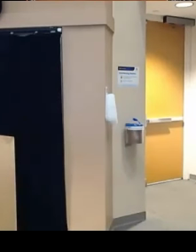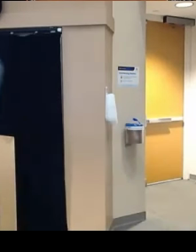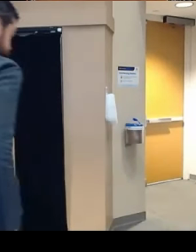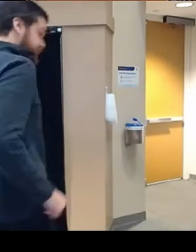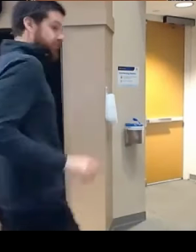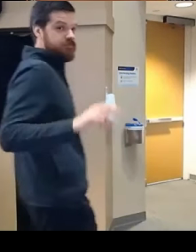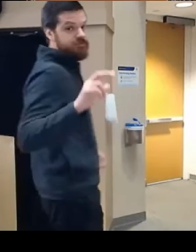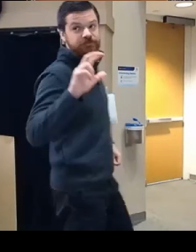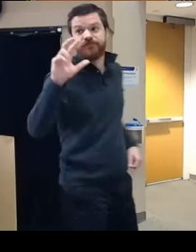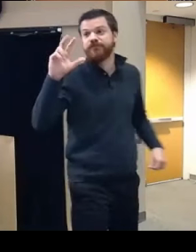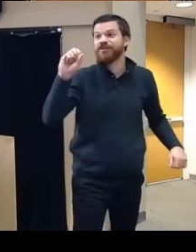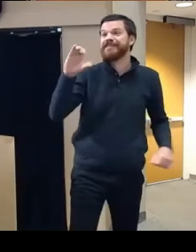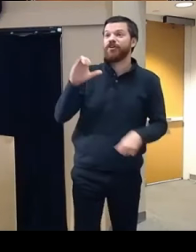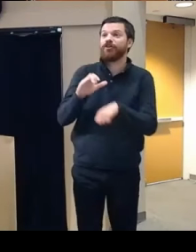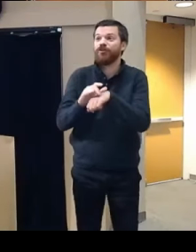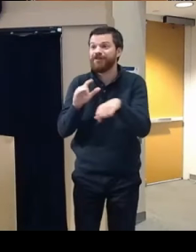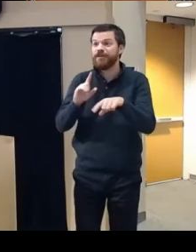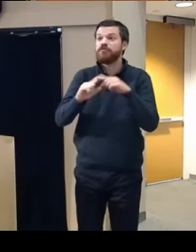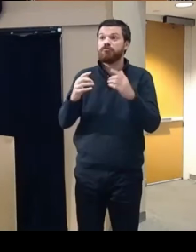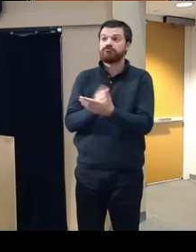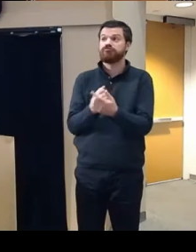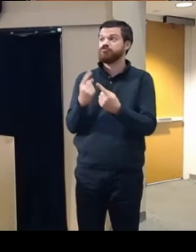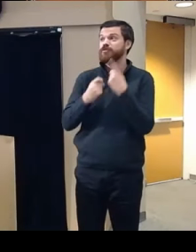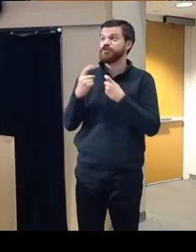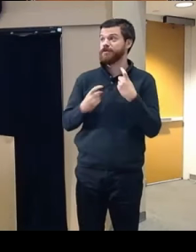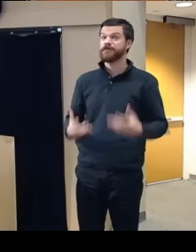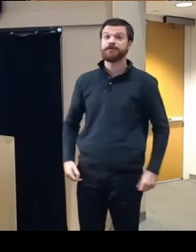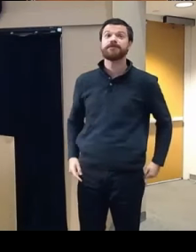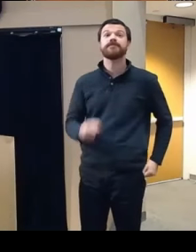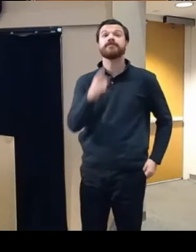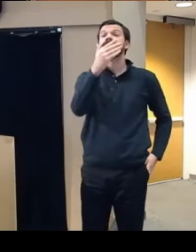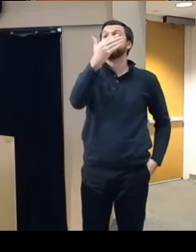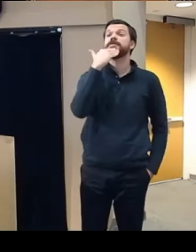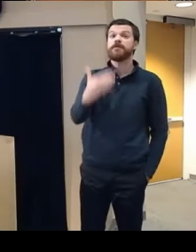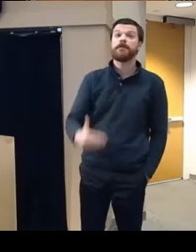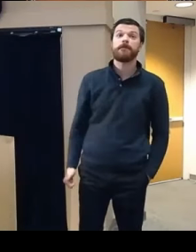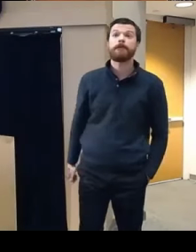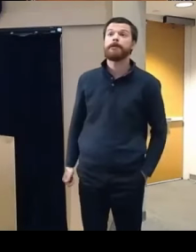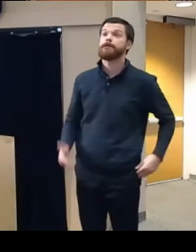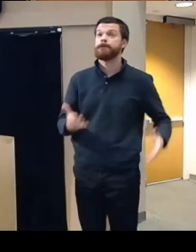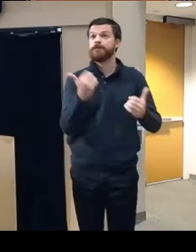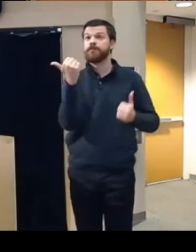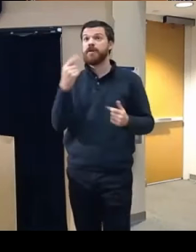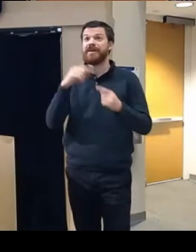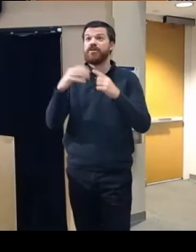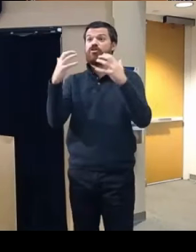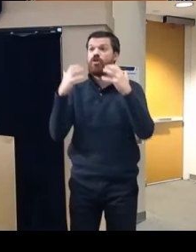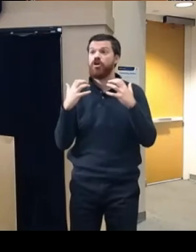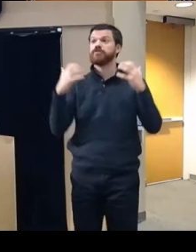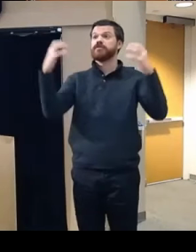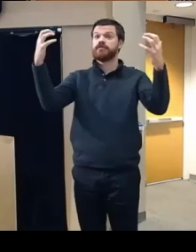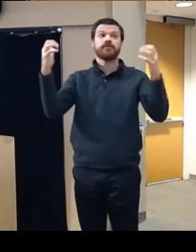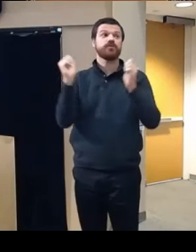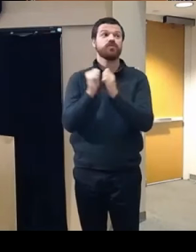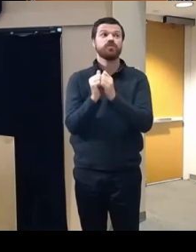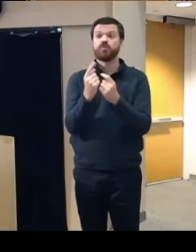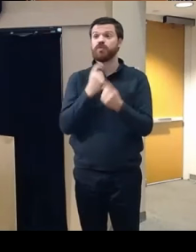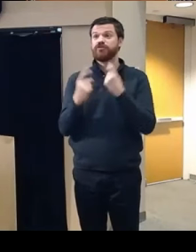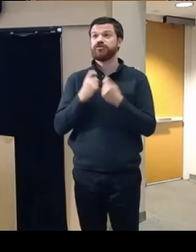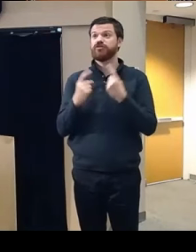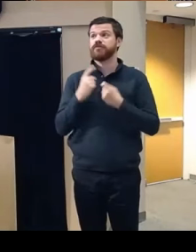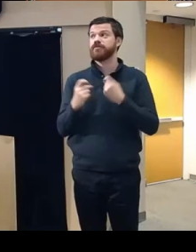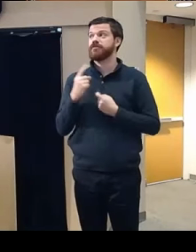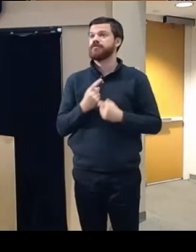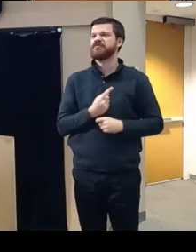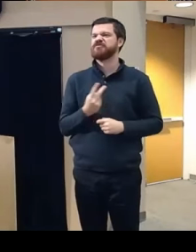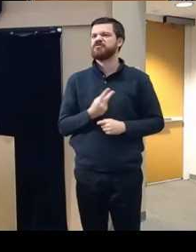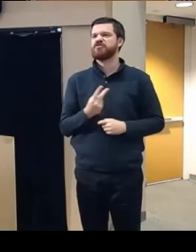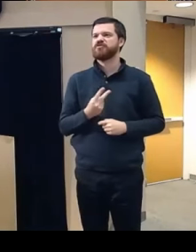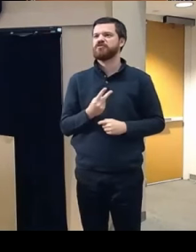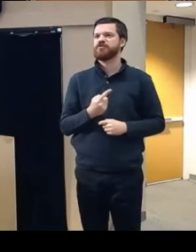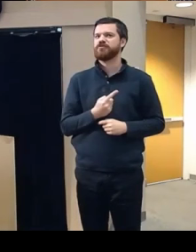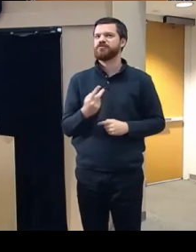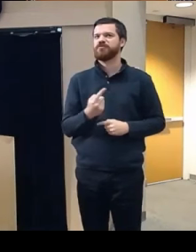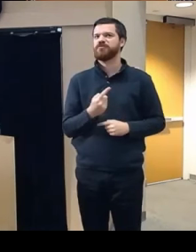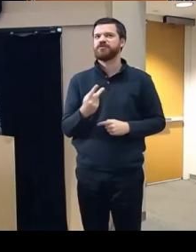questions thank you um anybody in the audience with any questions for Dr Hunt oh there you go